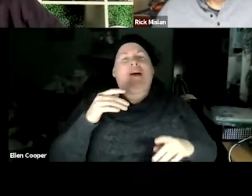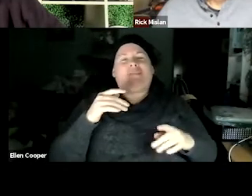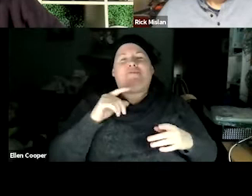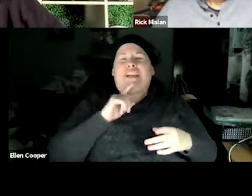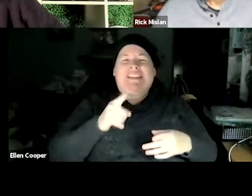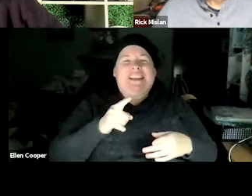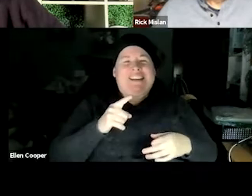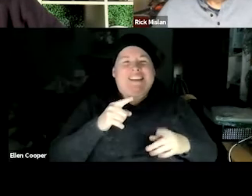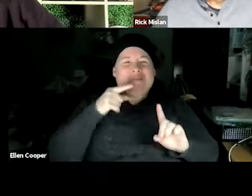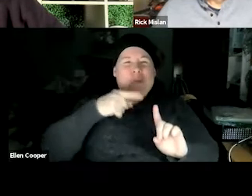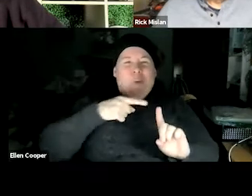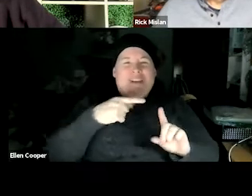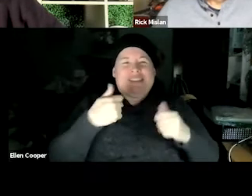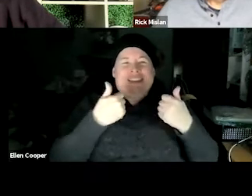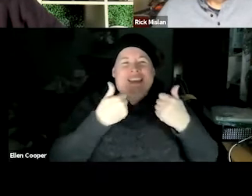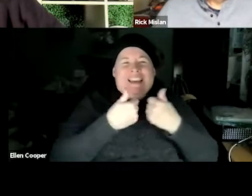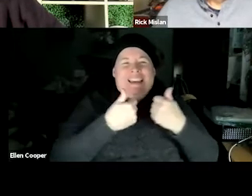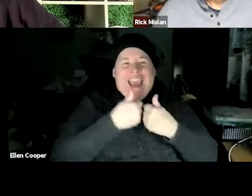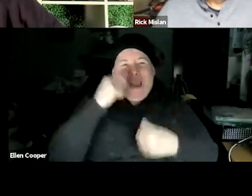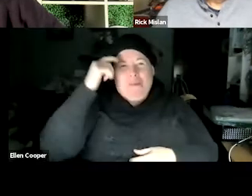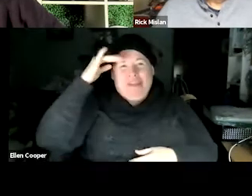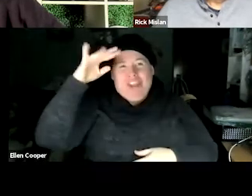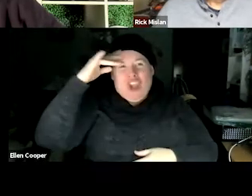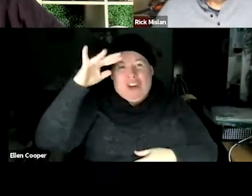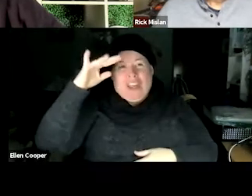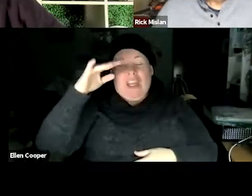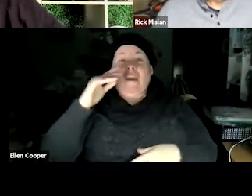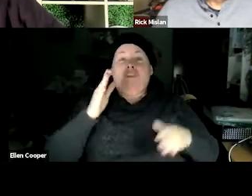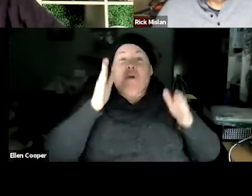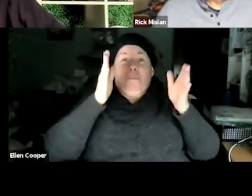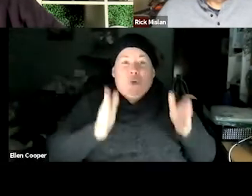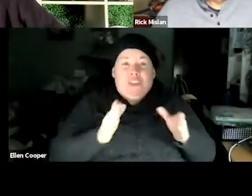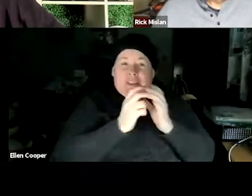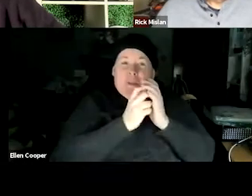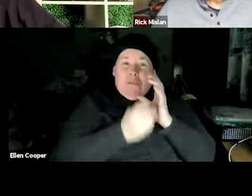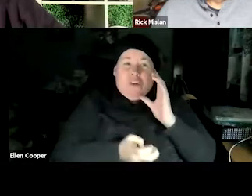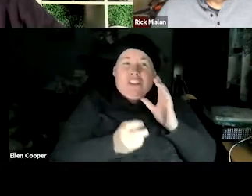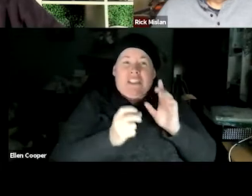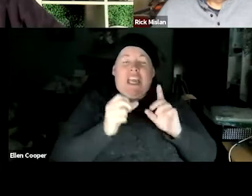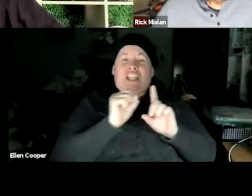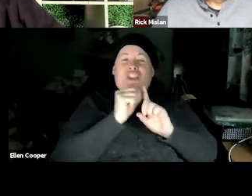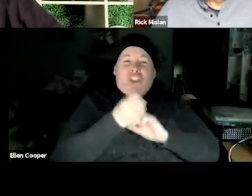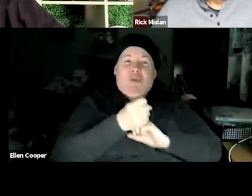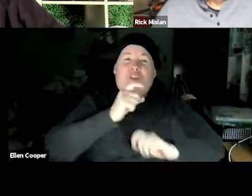The minute you immerse someone in a situation that is so real that you forget it's an exercise.